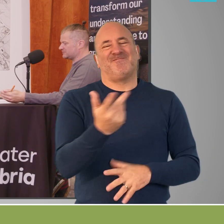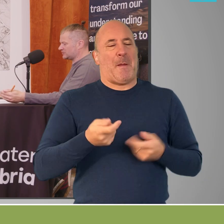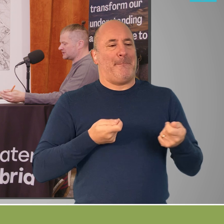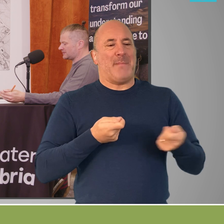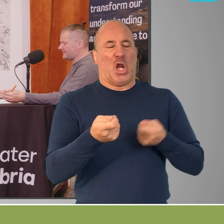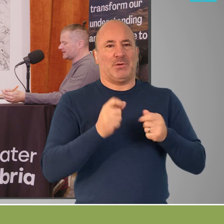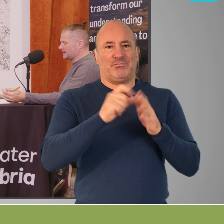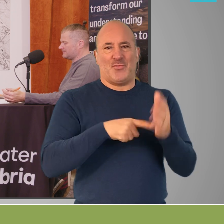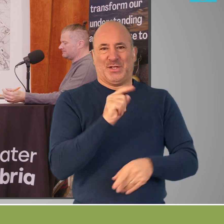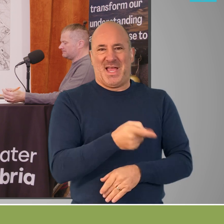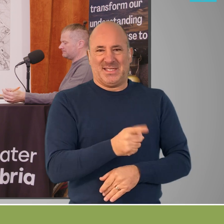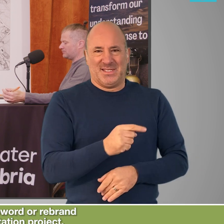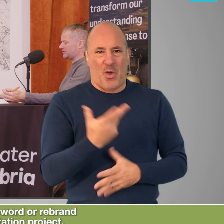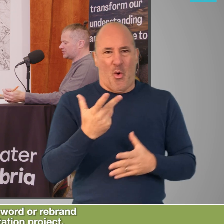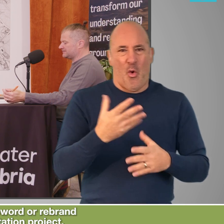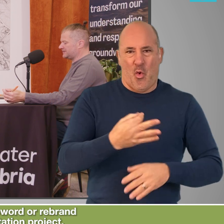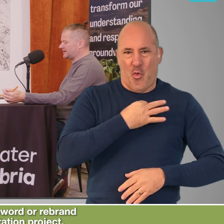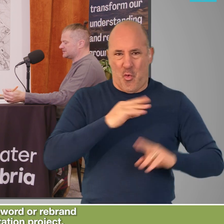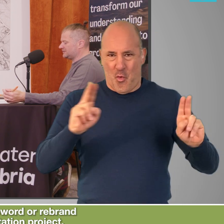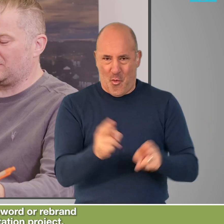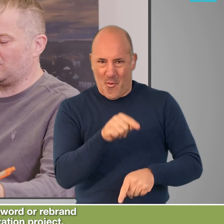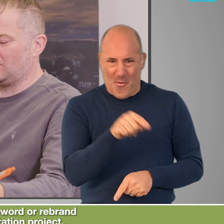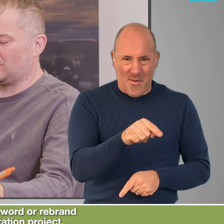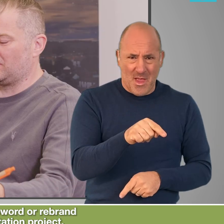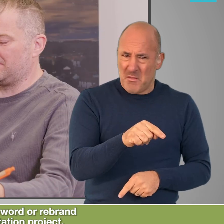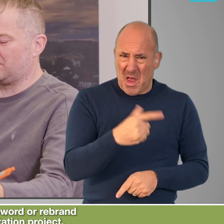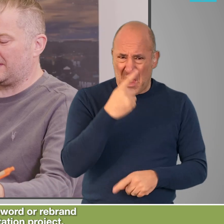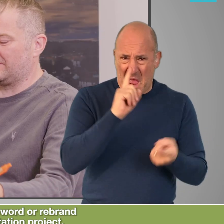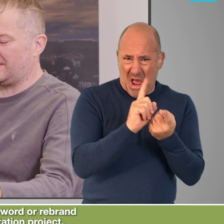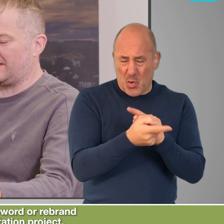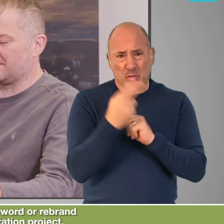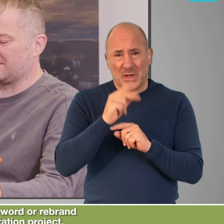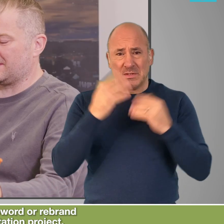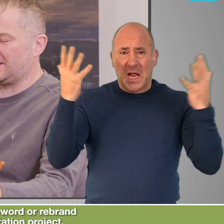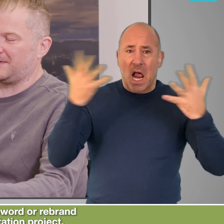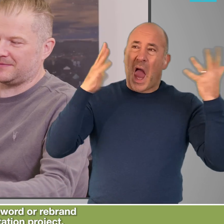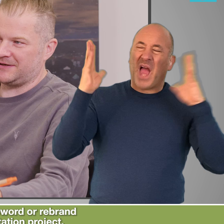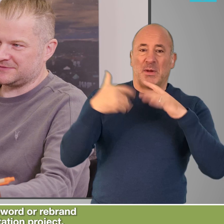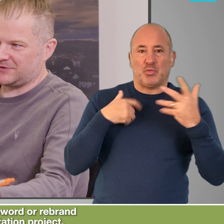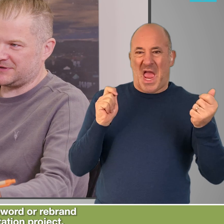project, but you can potentially reword or rebrand that as a climate adaptation project.